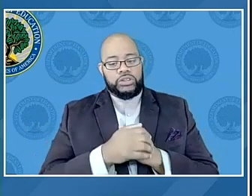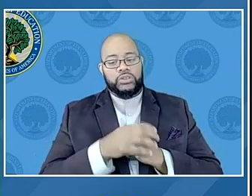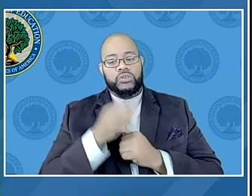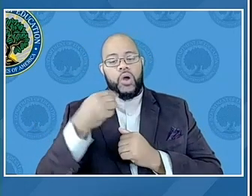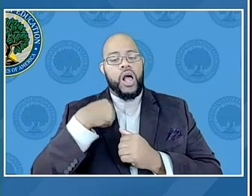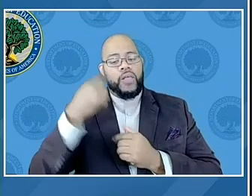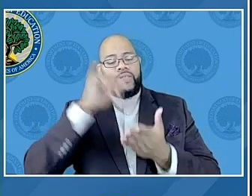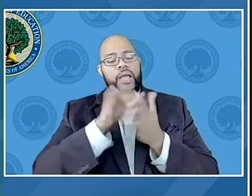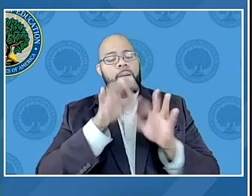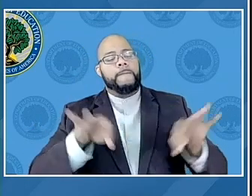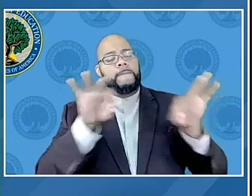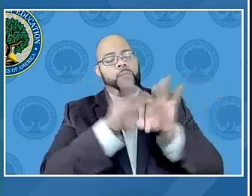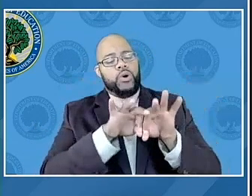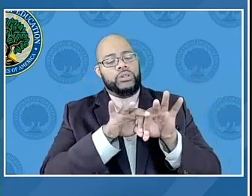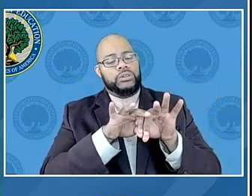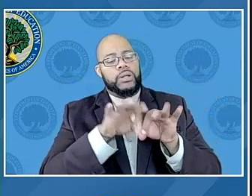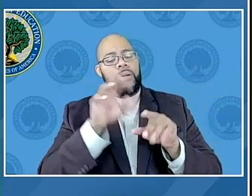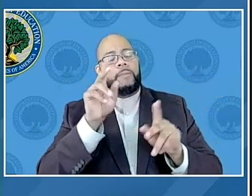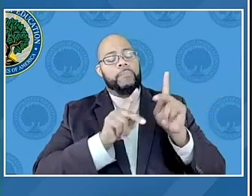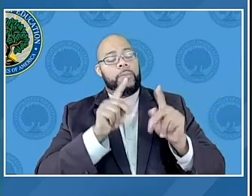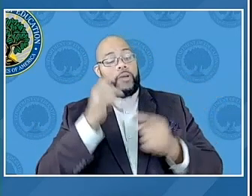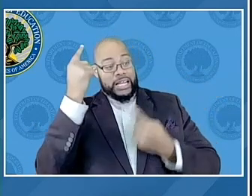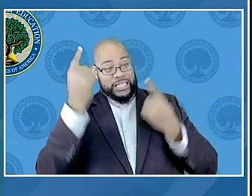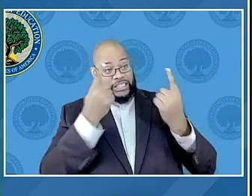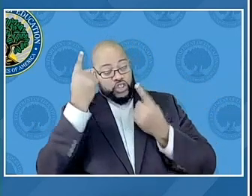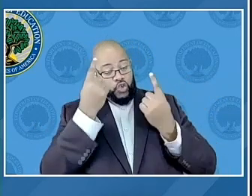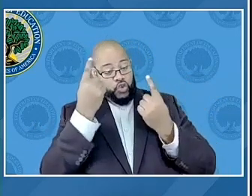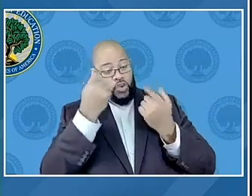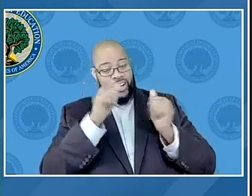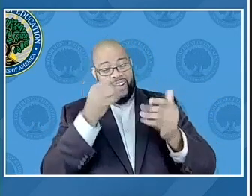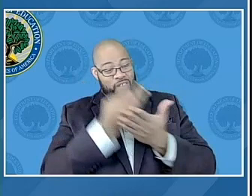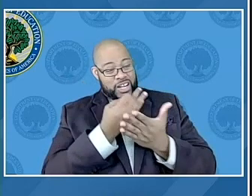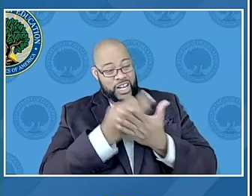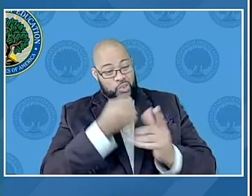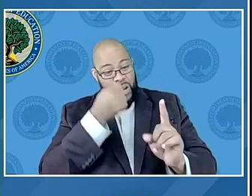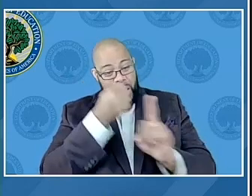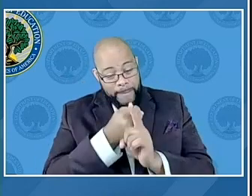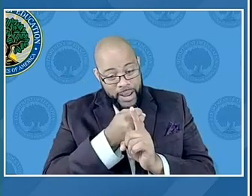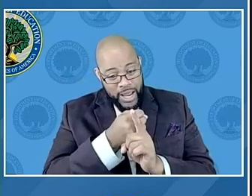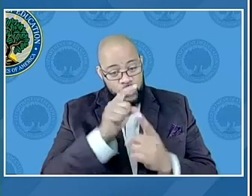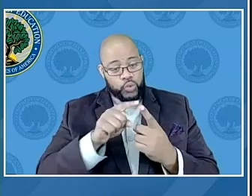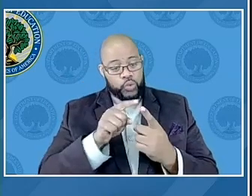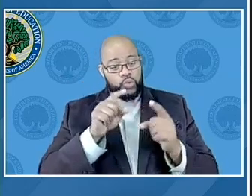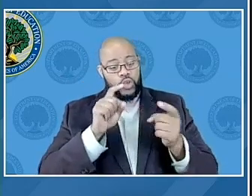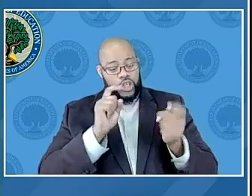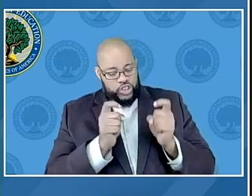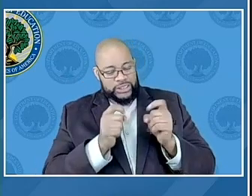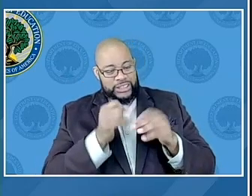then when people consider, you know, any financial impact to, to adjusting interest and things like that, that we remember the